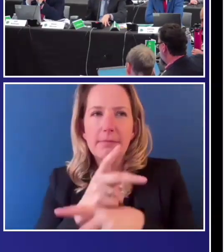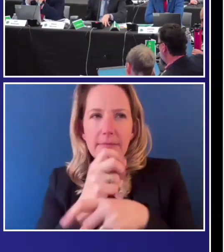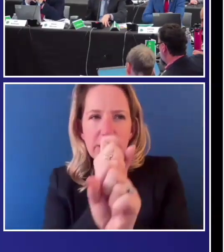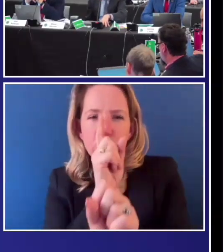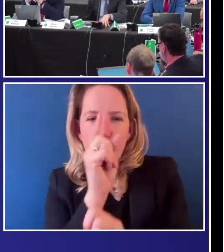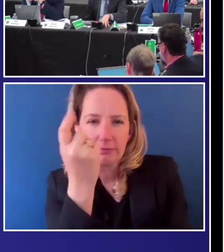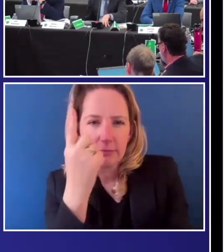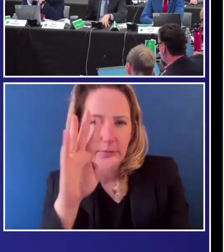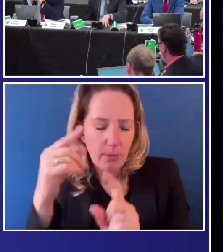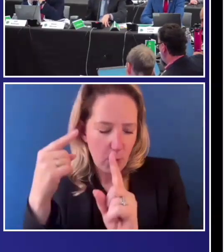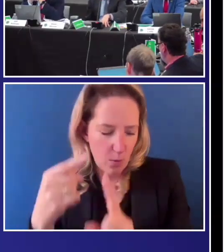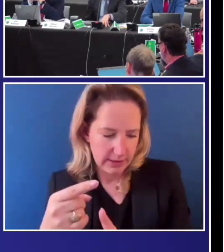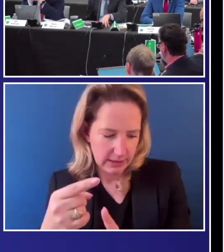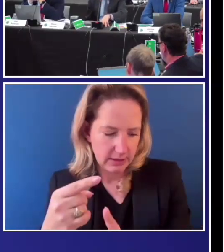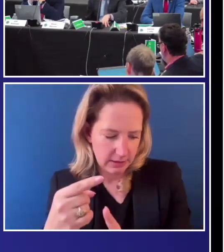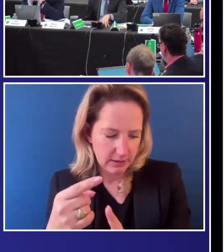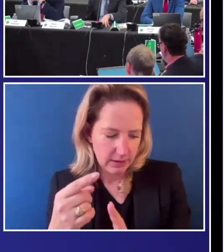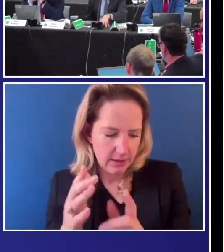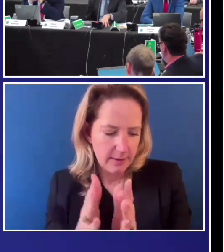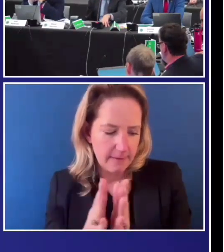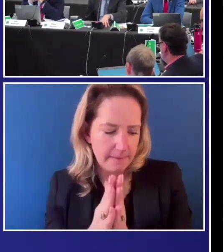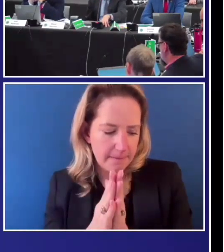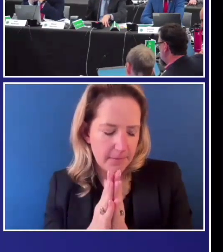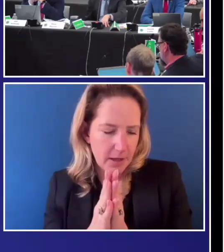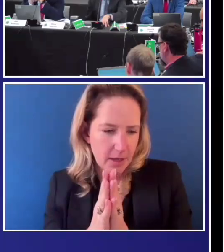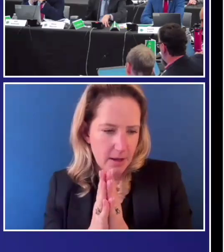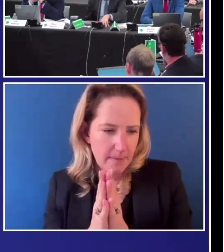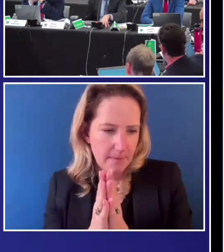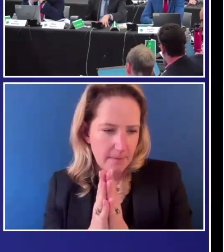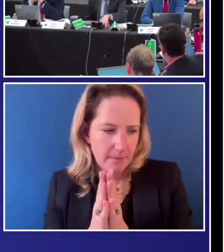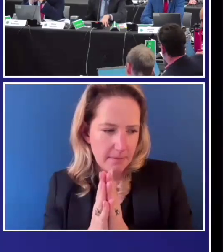So the, the Workforce Pell students would